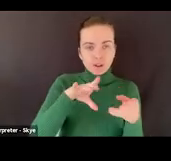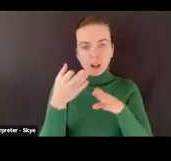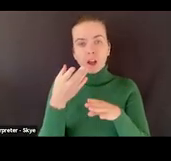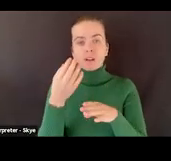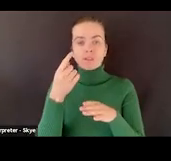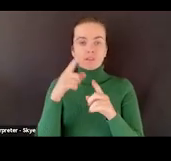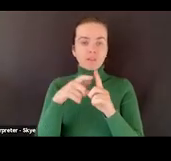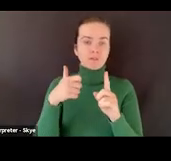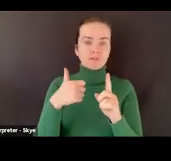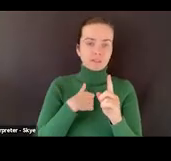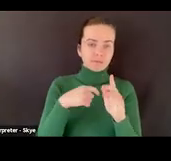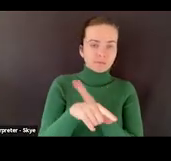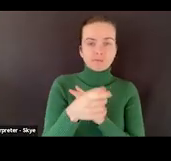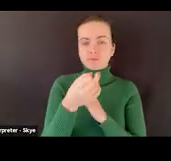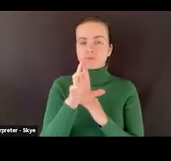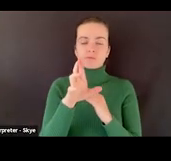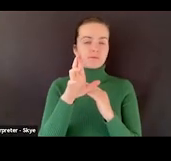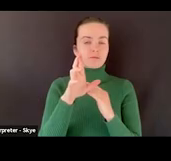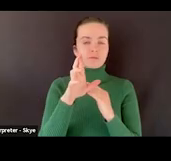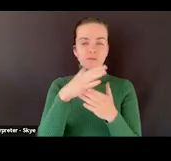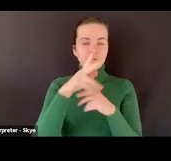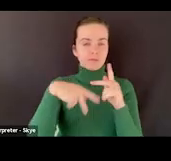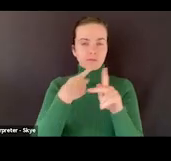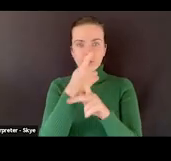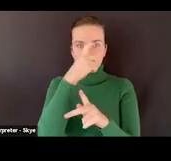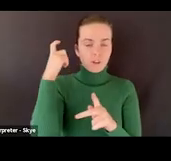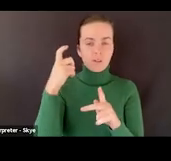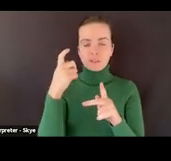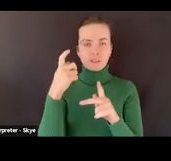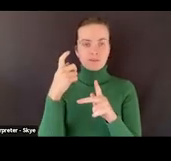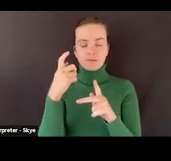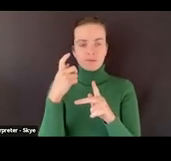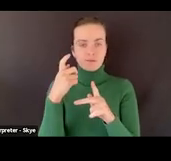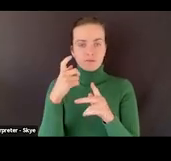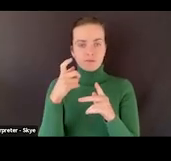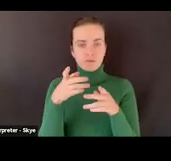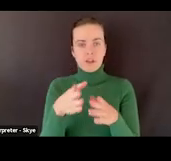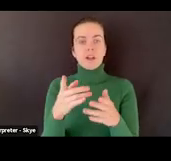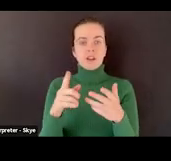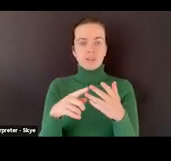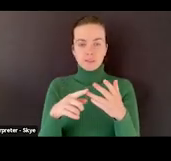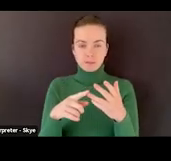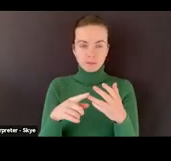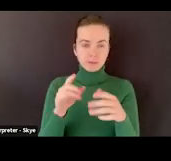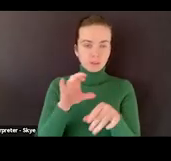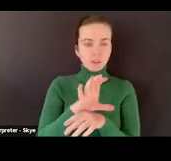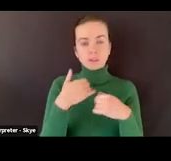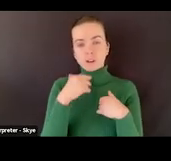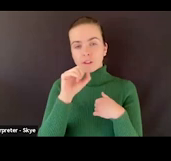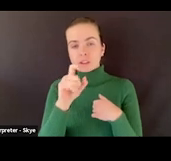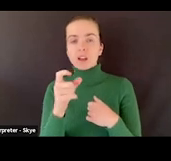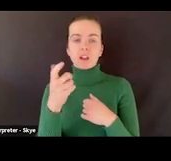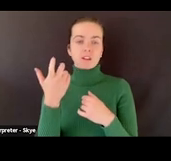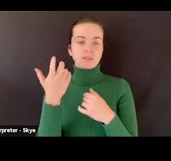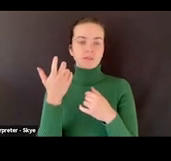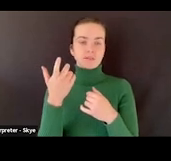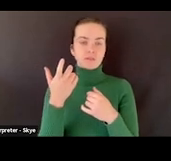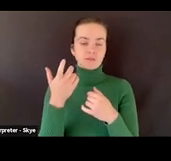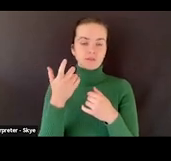some other traumatic violent act, were you ever forced to have sex, were you sexually assaulted,